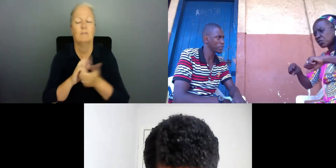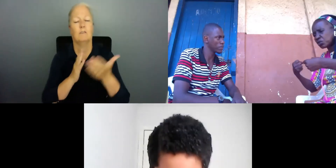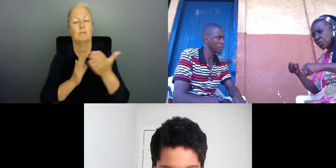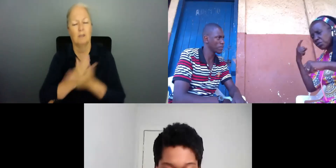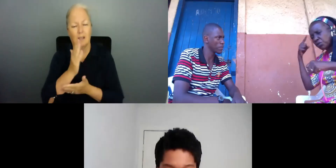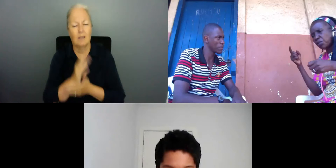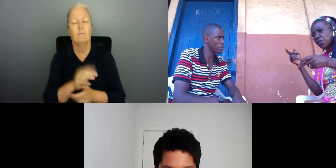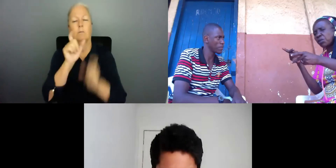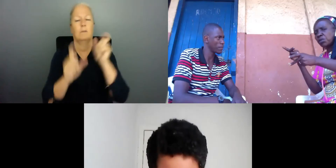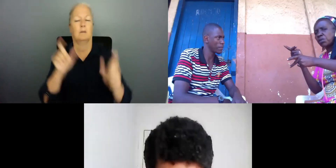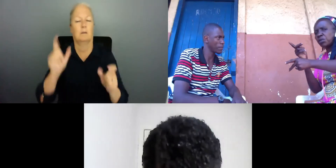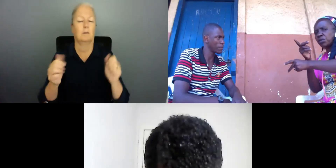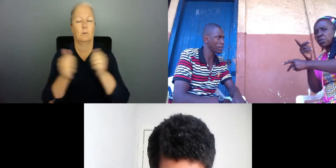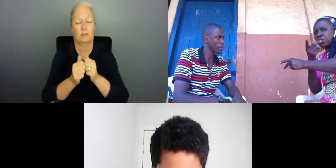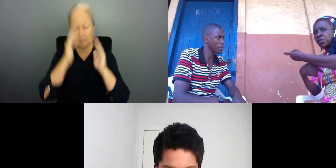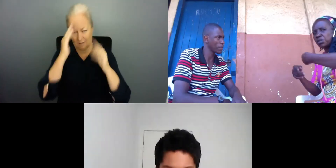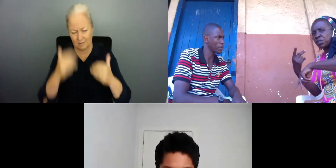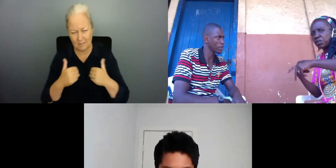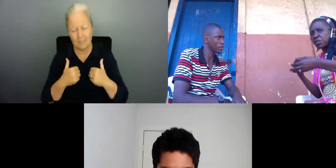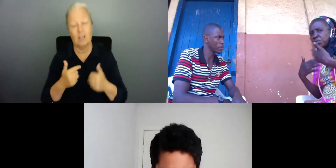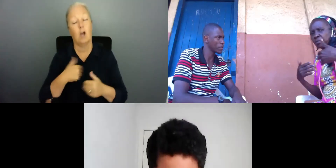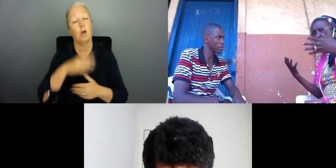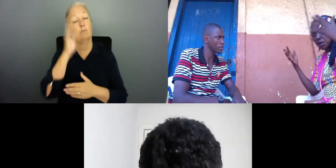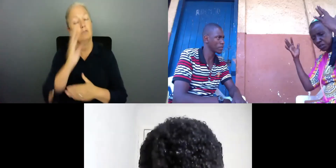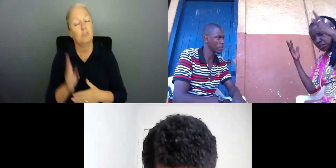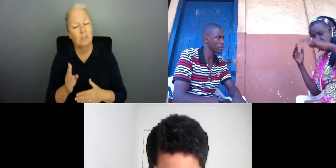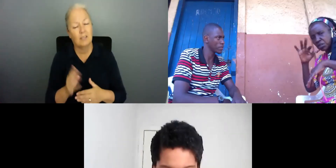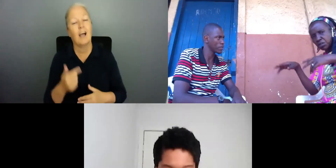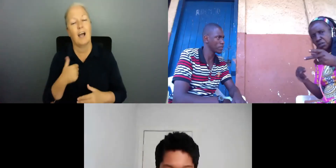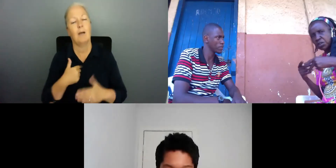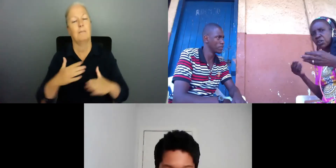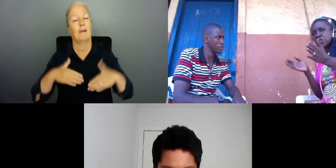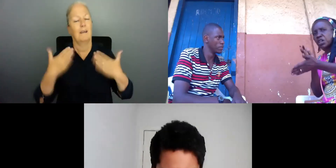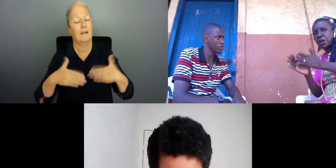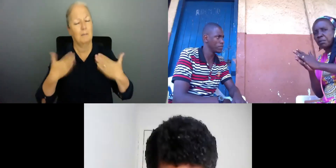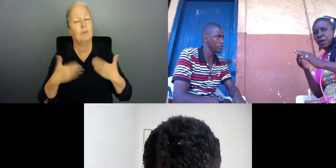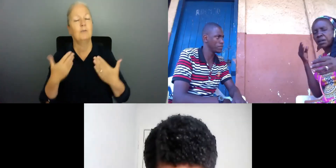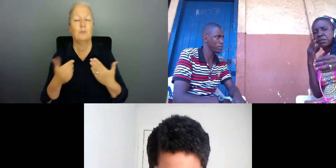i am brazilian and i appreciate the opportunity to share my experiences as a black disabled woman